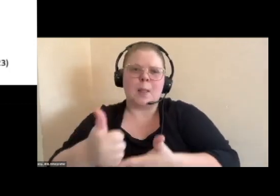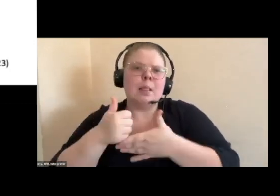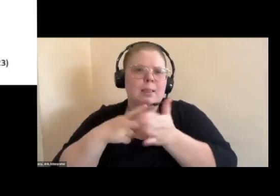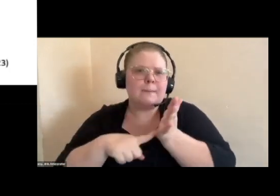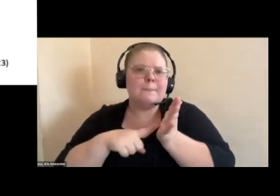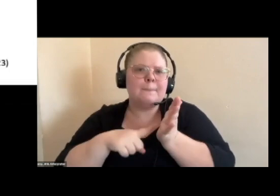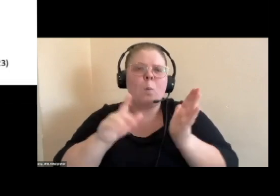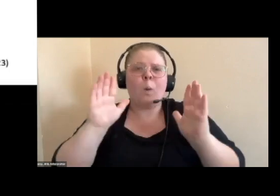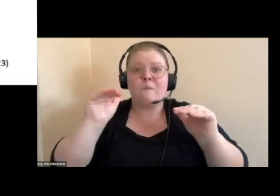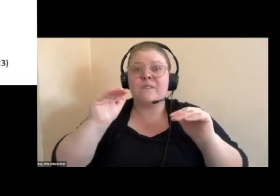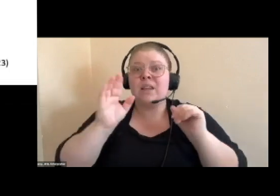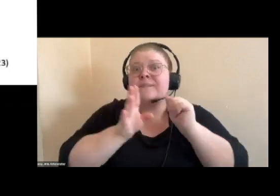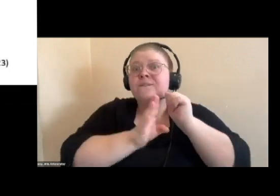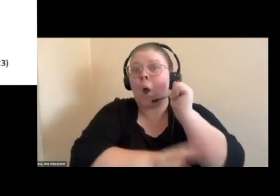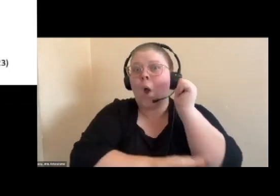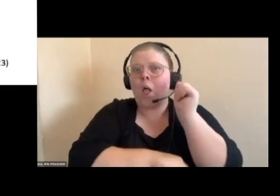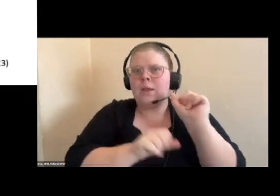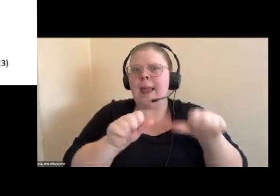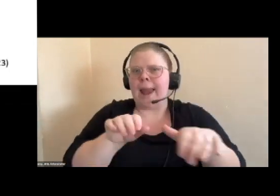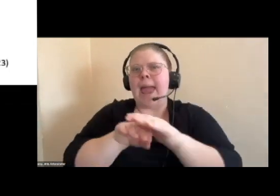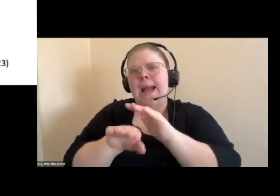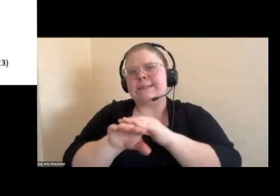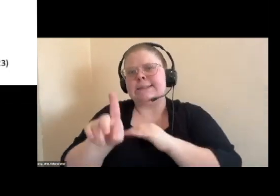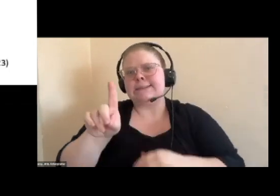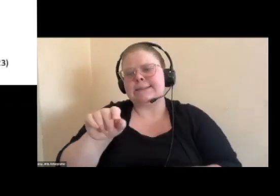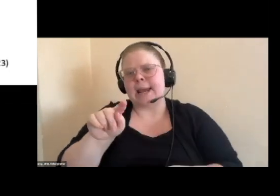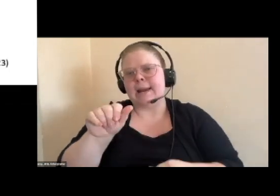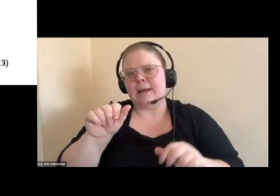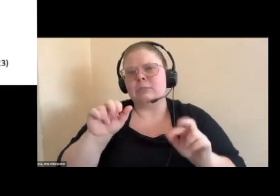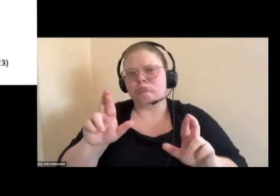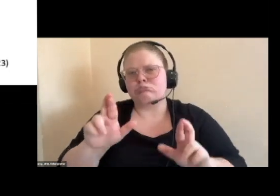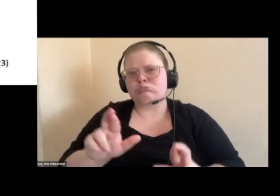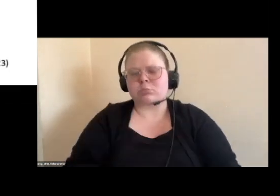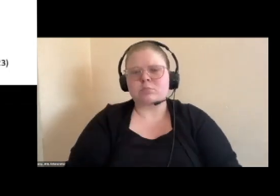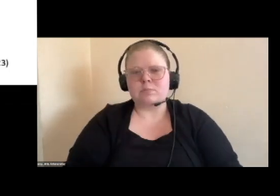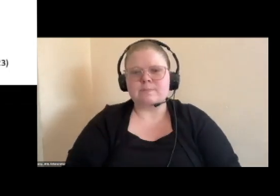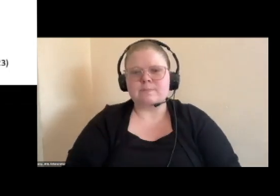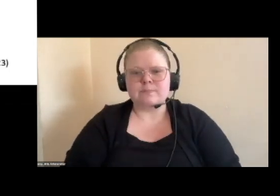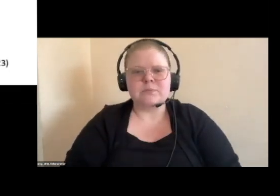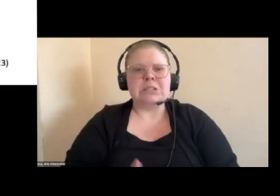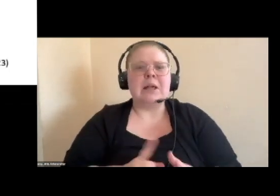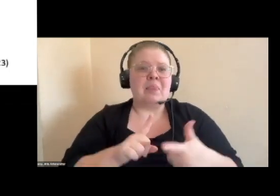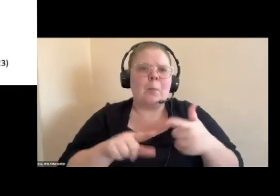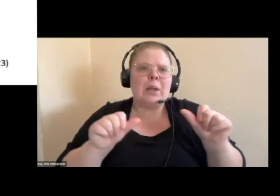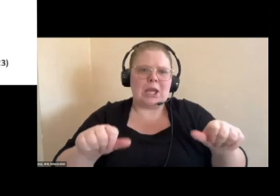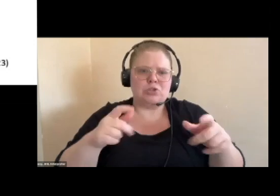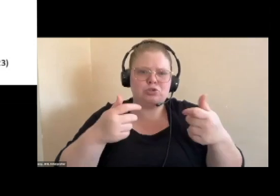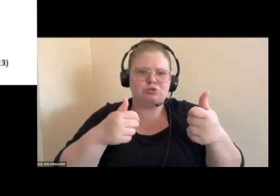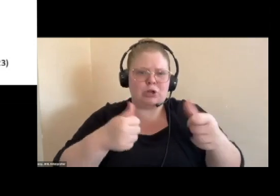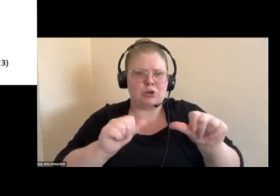to get access to that data, to start to look at the bigger impacts on mortality,